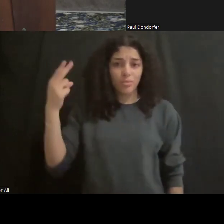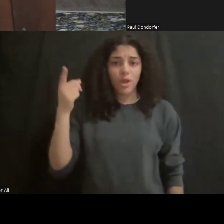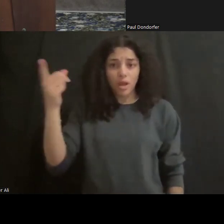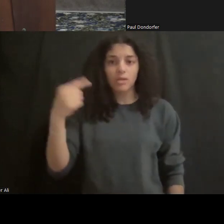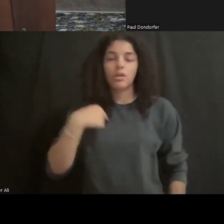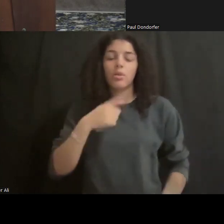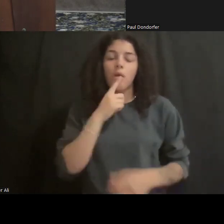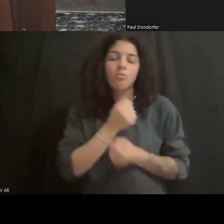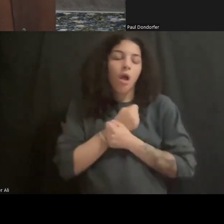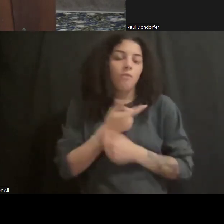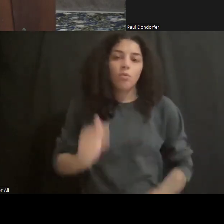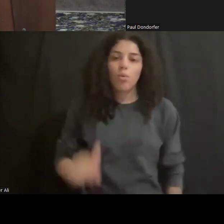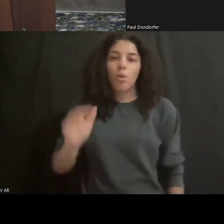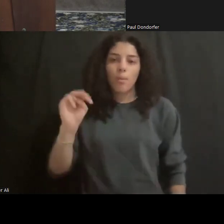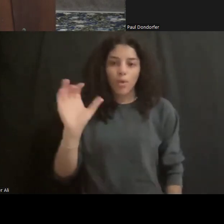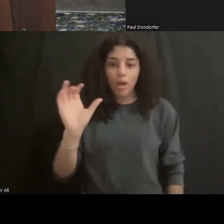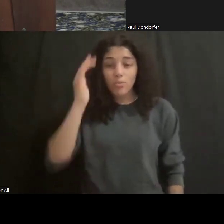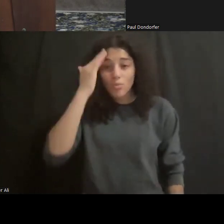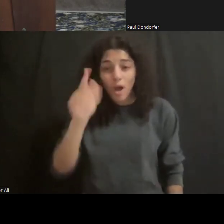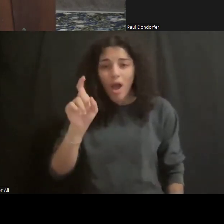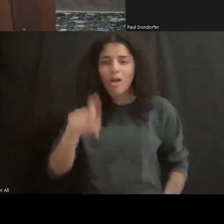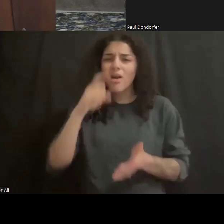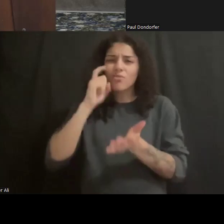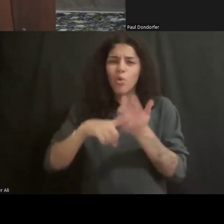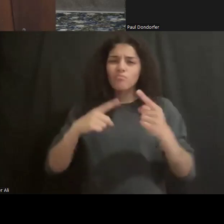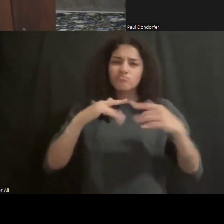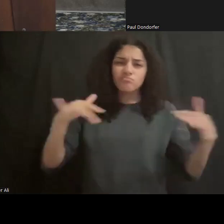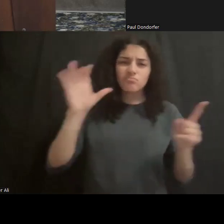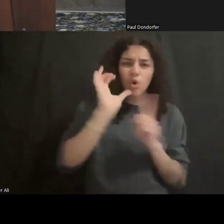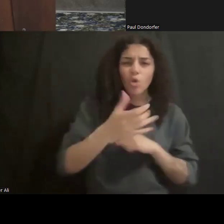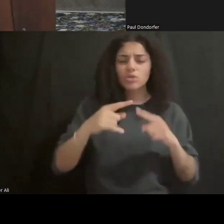County is it's such a beautiful melting pot of cultures and peoples from all over the globe